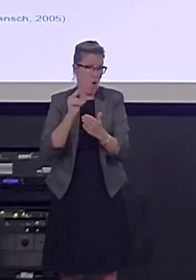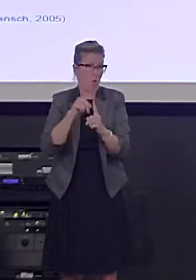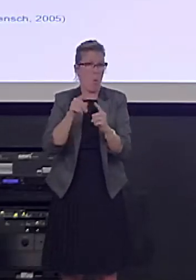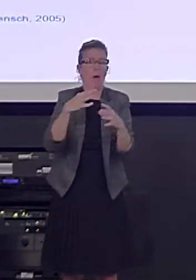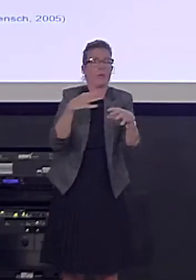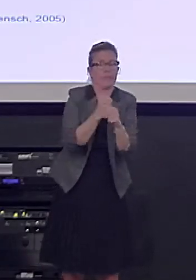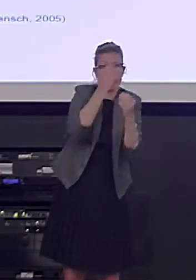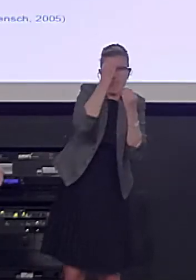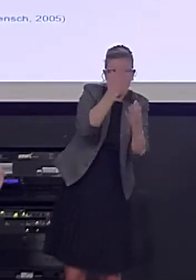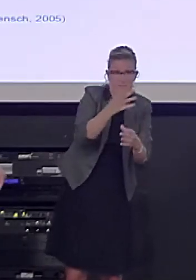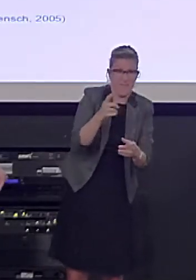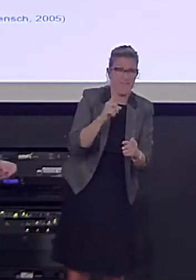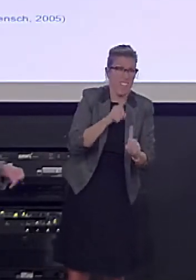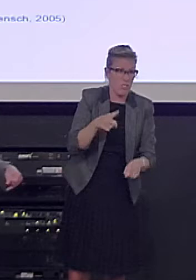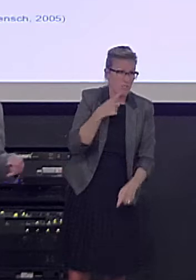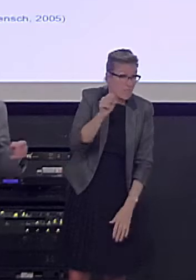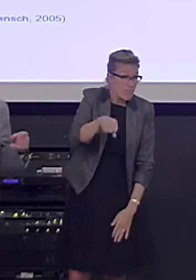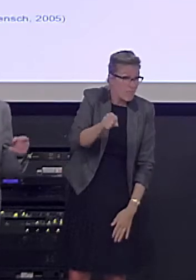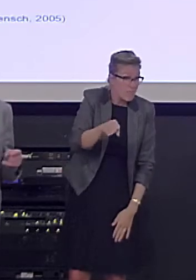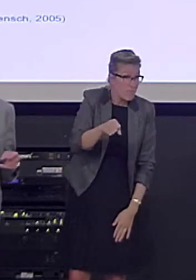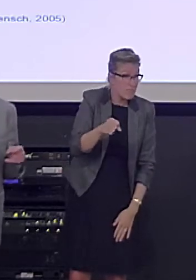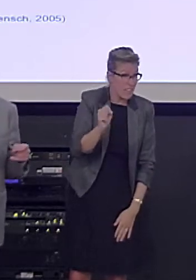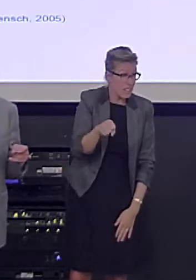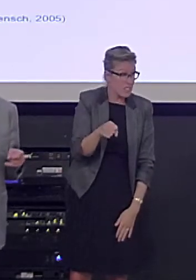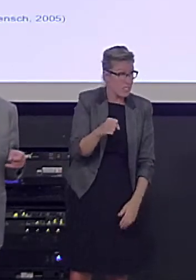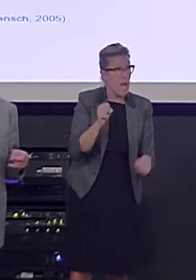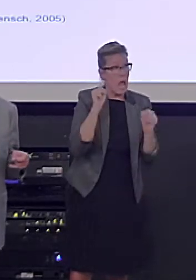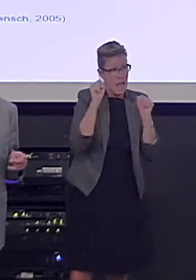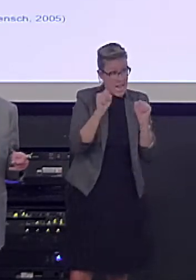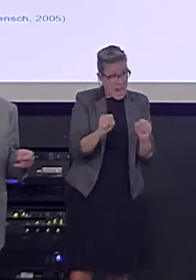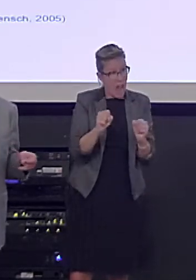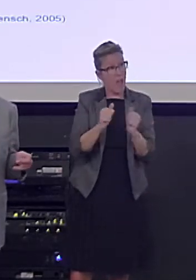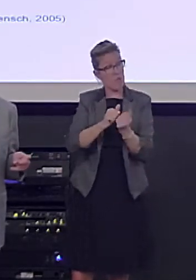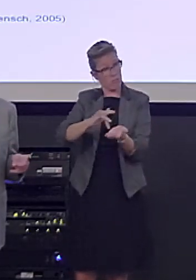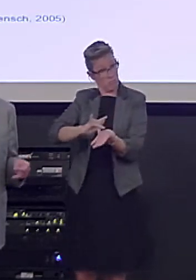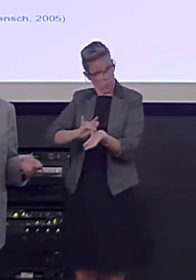in fact, yes, he can pharmacologically manipulate